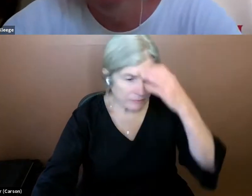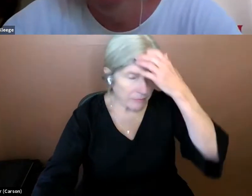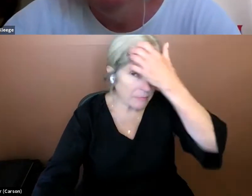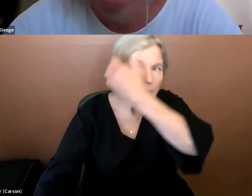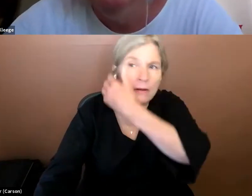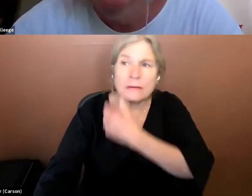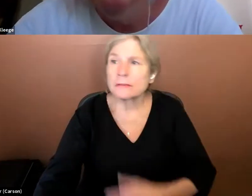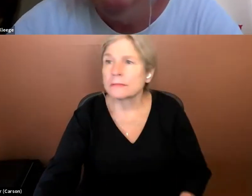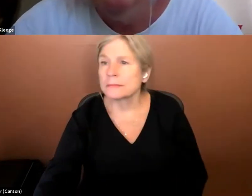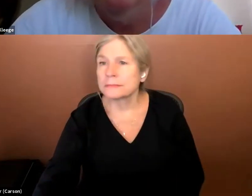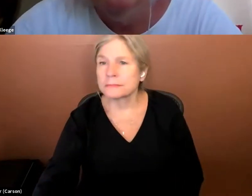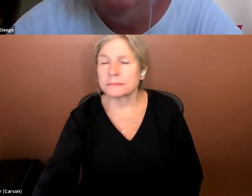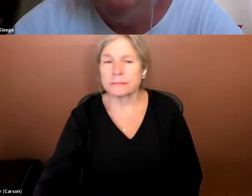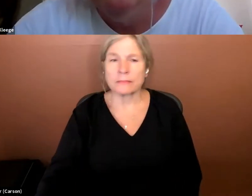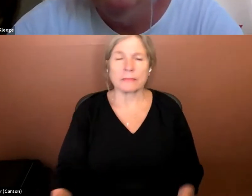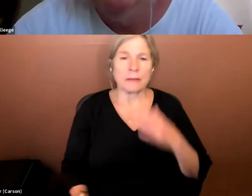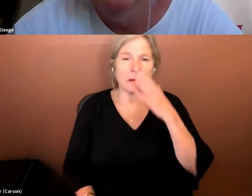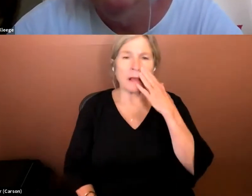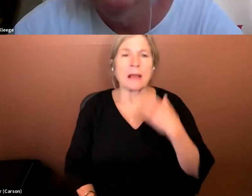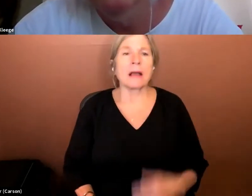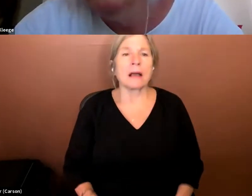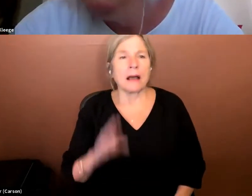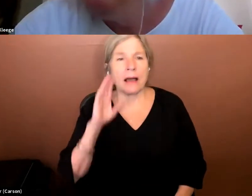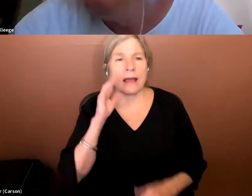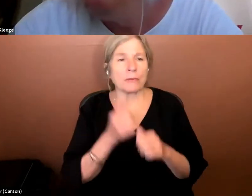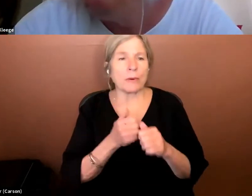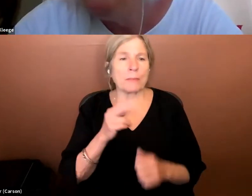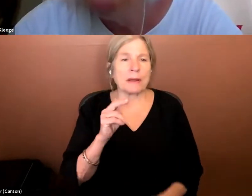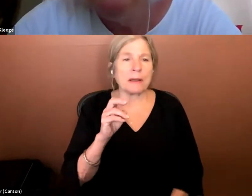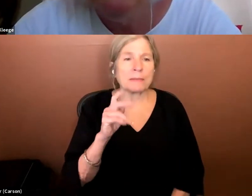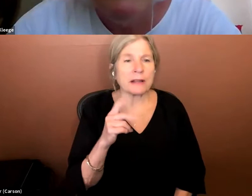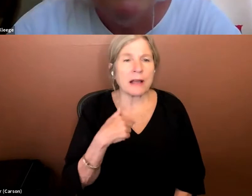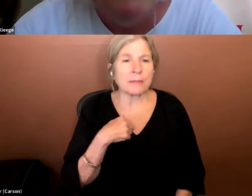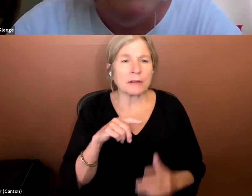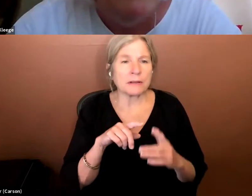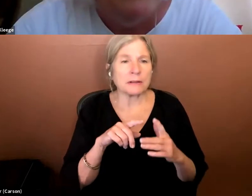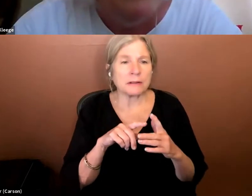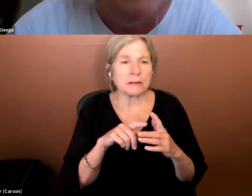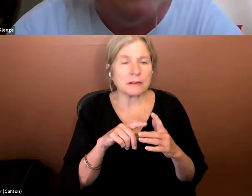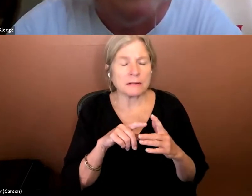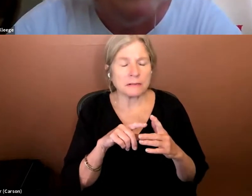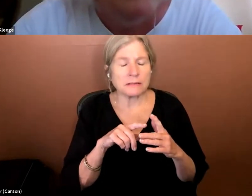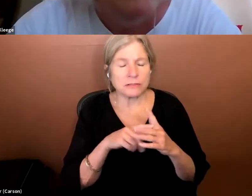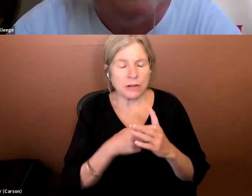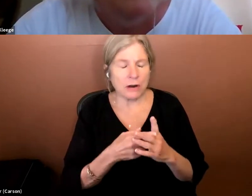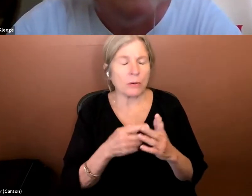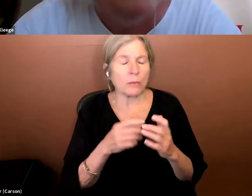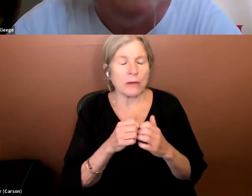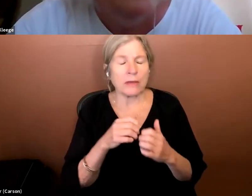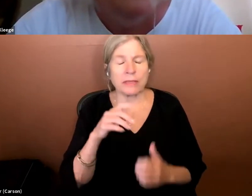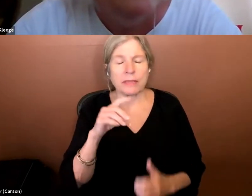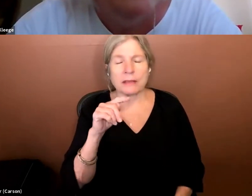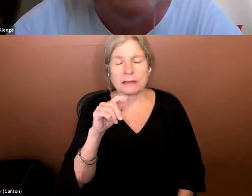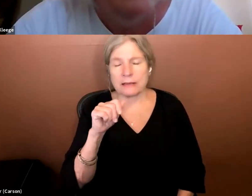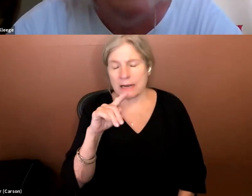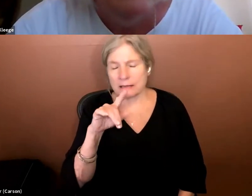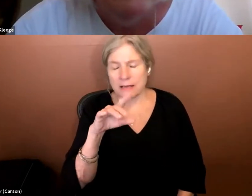San Francisco State University. I'm going to kick off the tactile panel in a minute. But before I